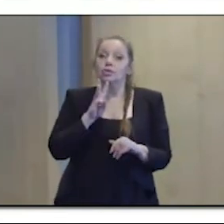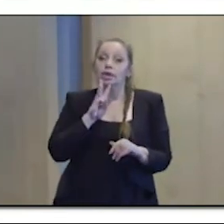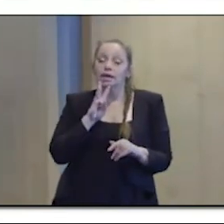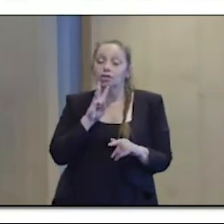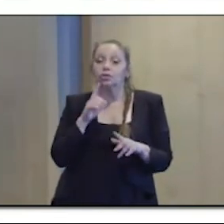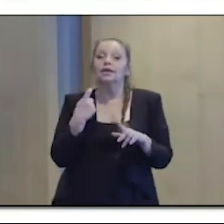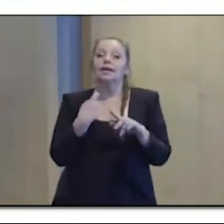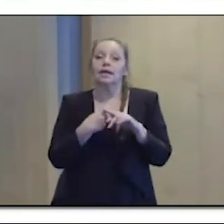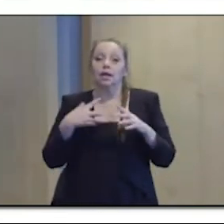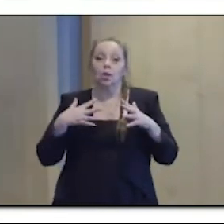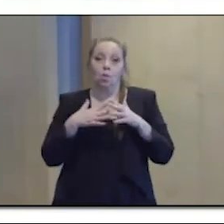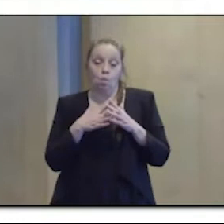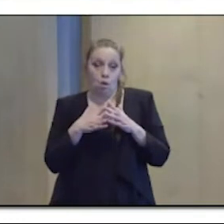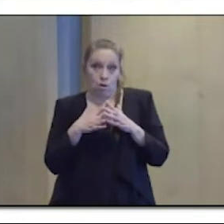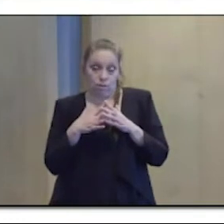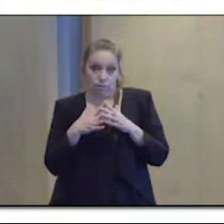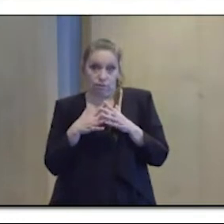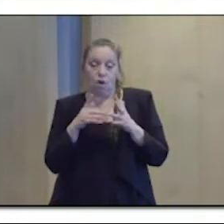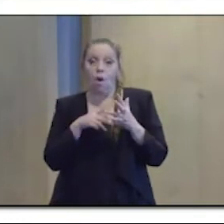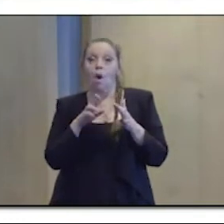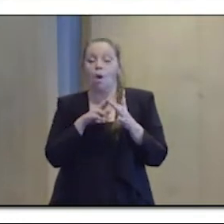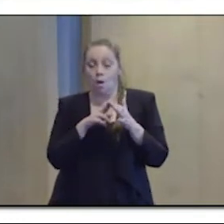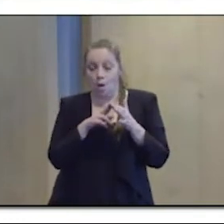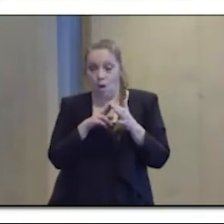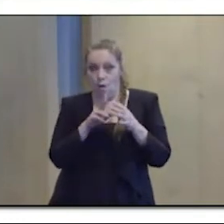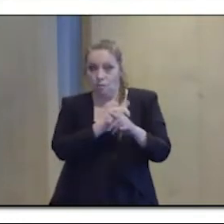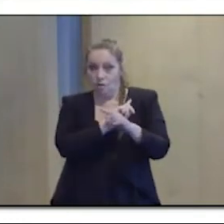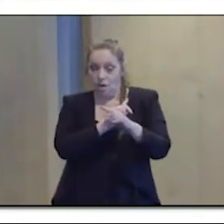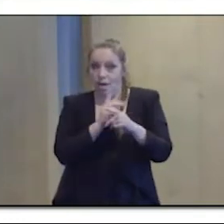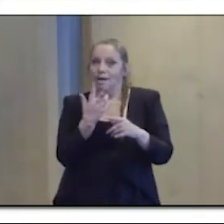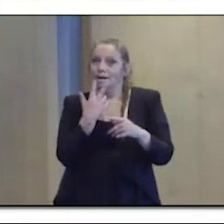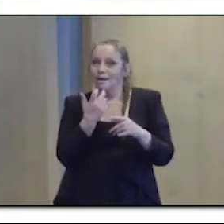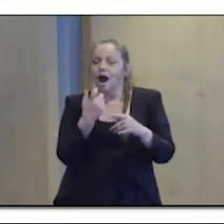hours. I'll try and explain what a kilowatt is in a little bit. I'm also trying really hard